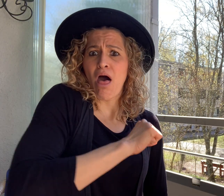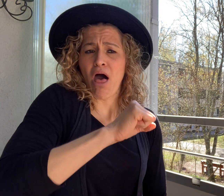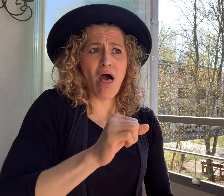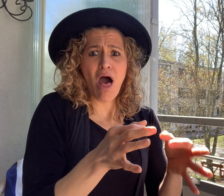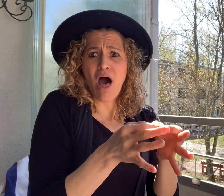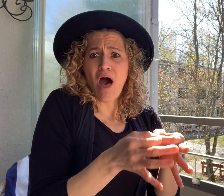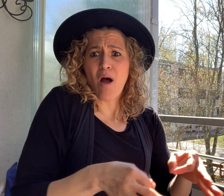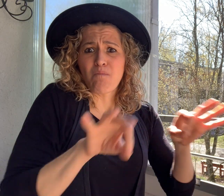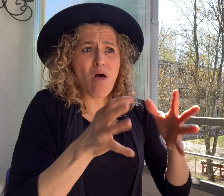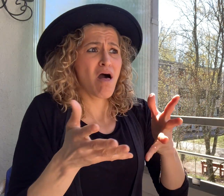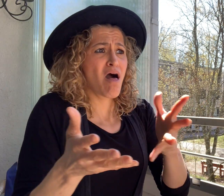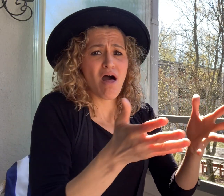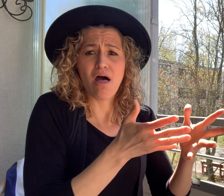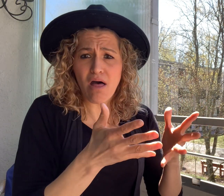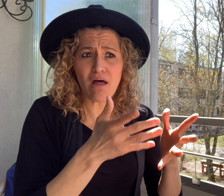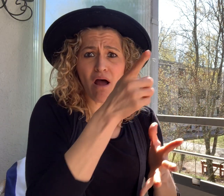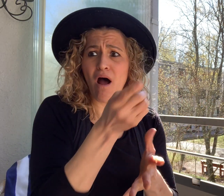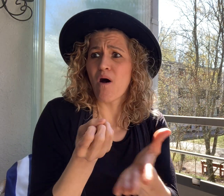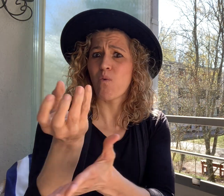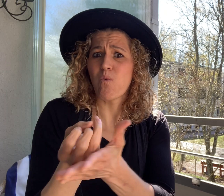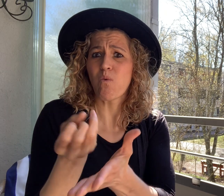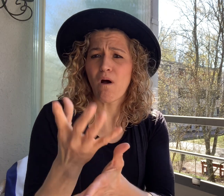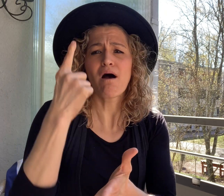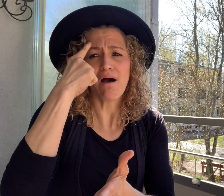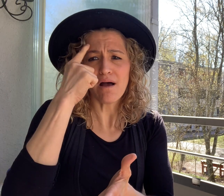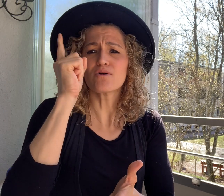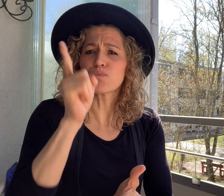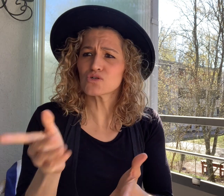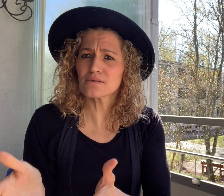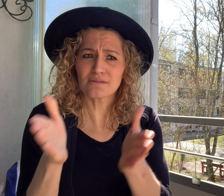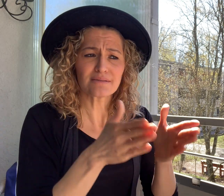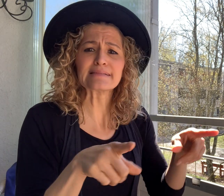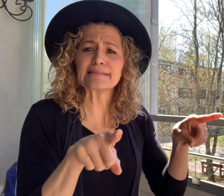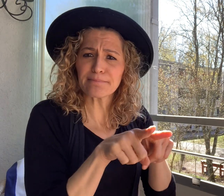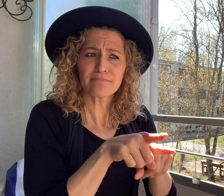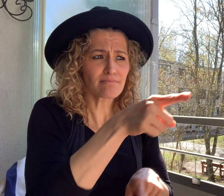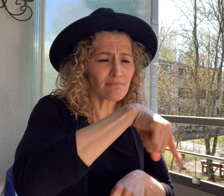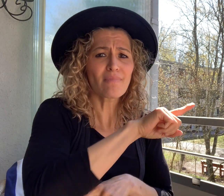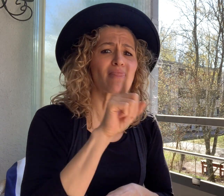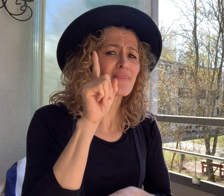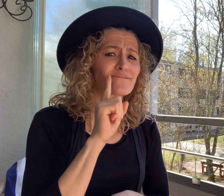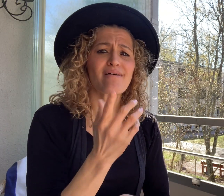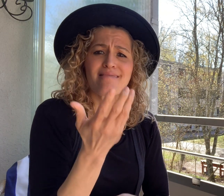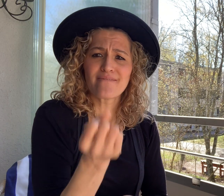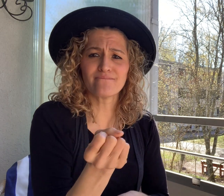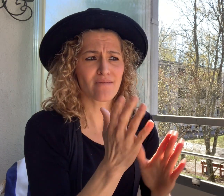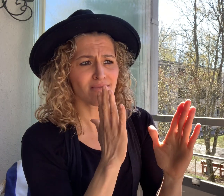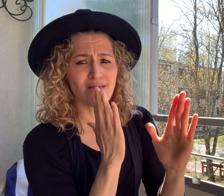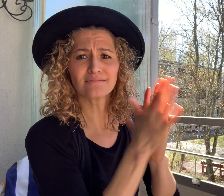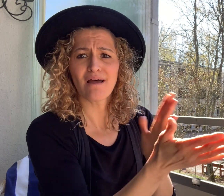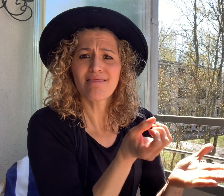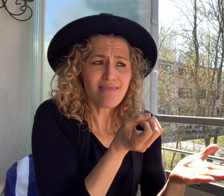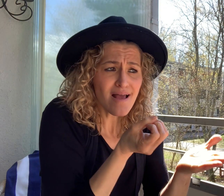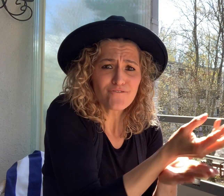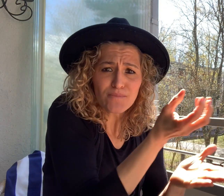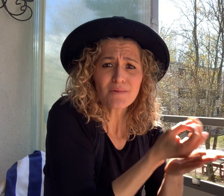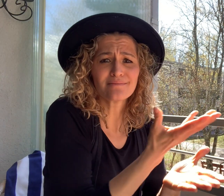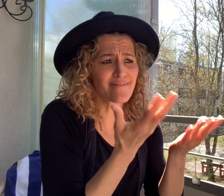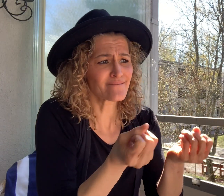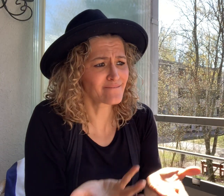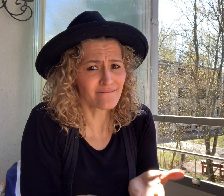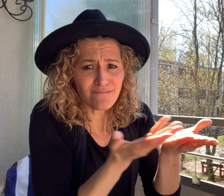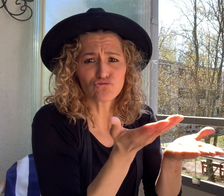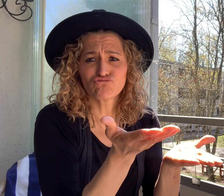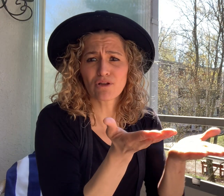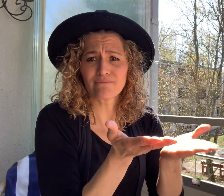that they get access to information and services